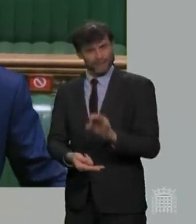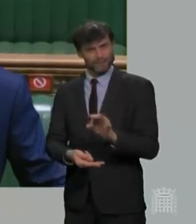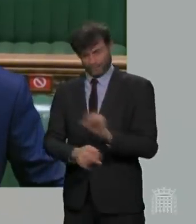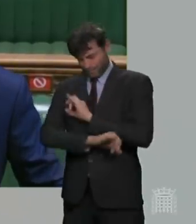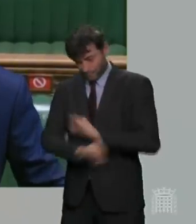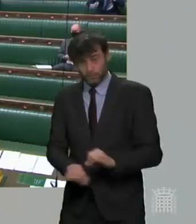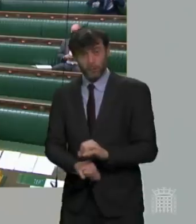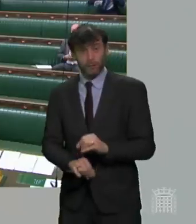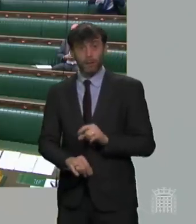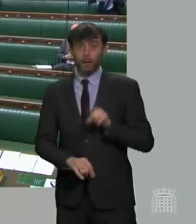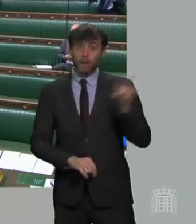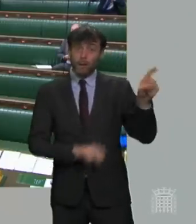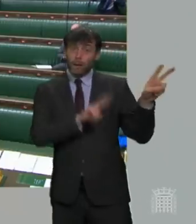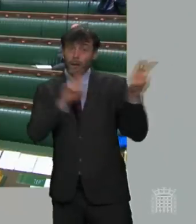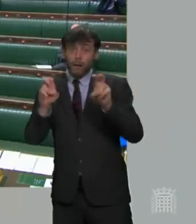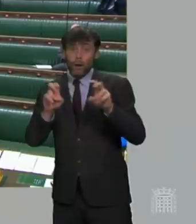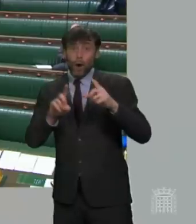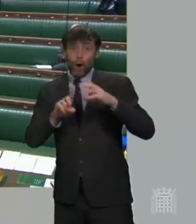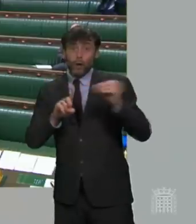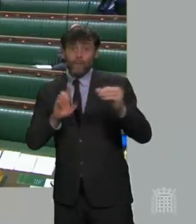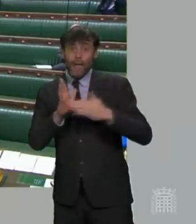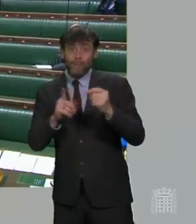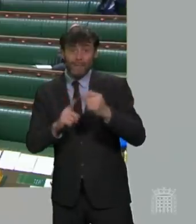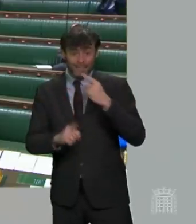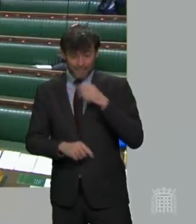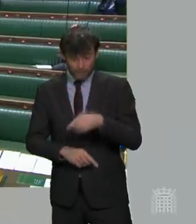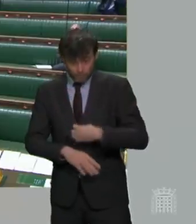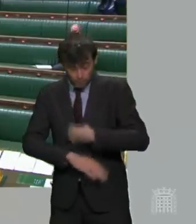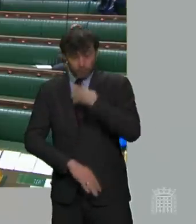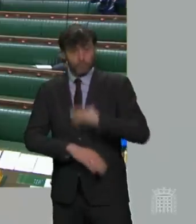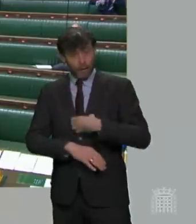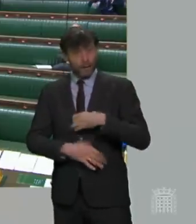MPs talking about the Prime Minister’s pay cut for nurses, and that was before his answers today.